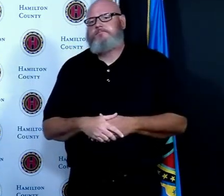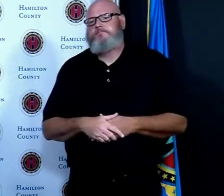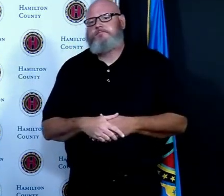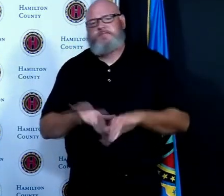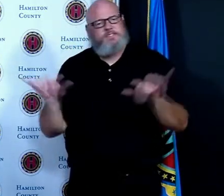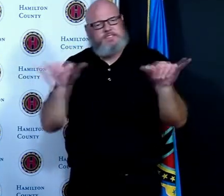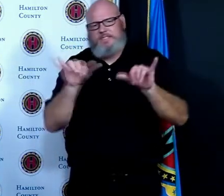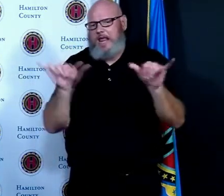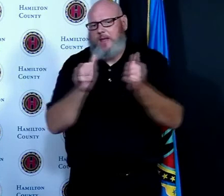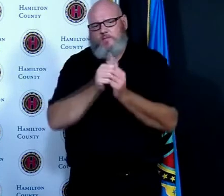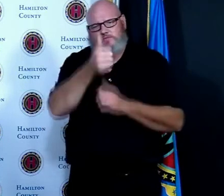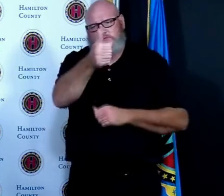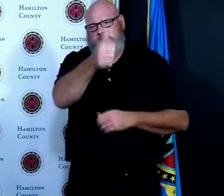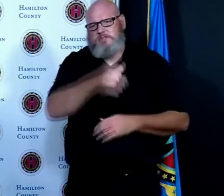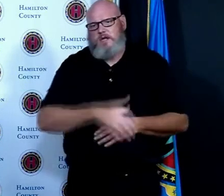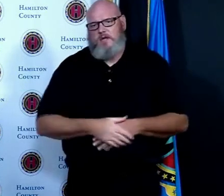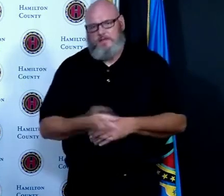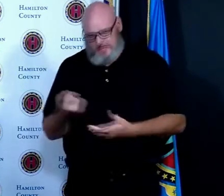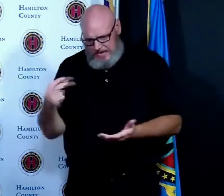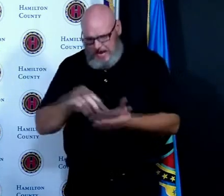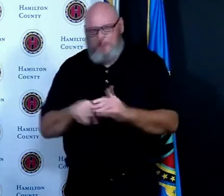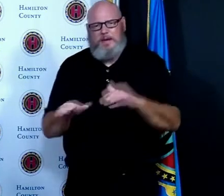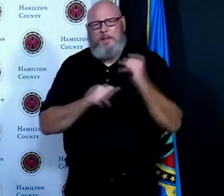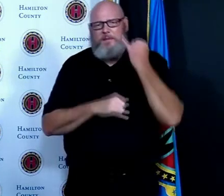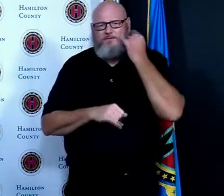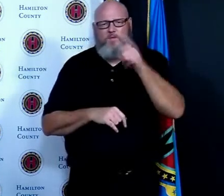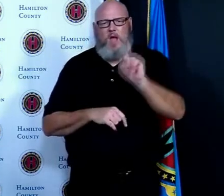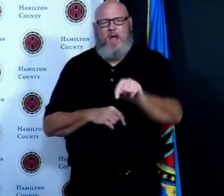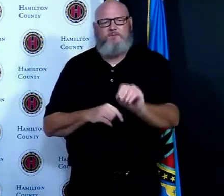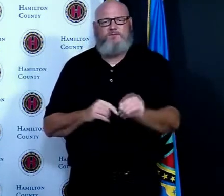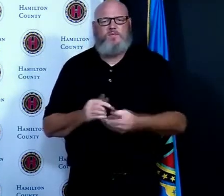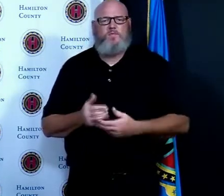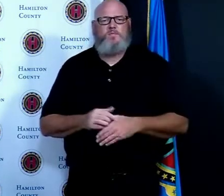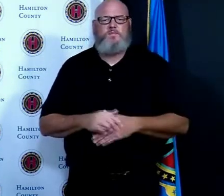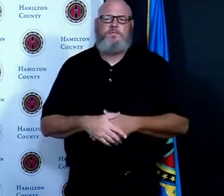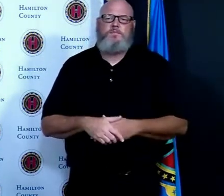for for kids I don't think people are taking it quite as seriously